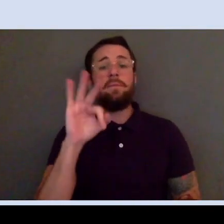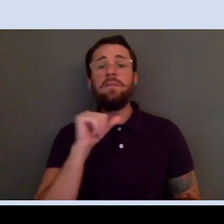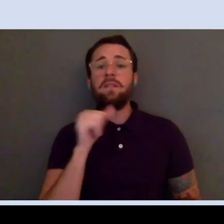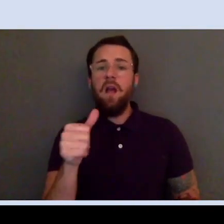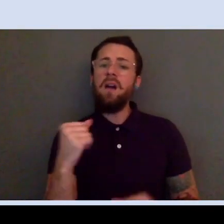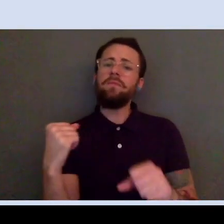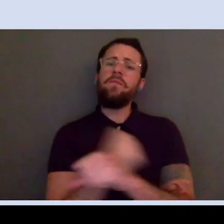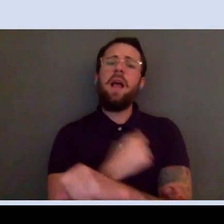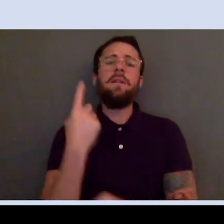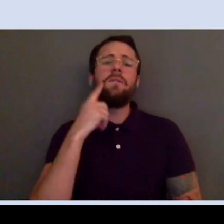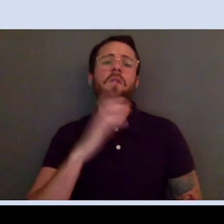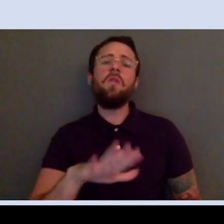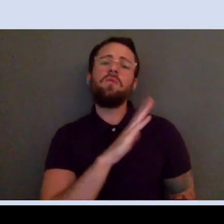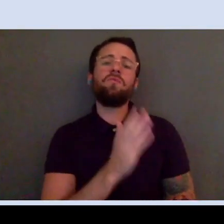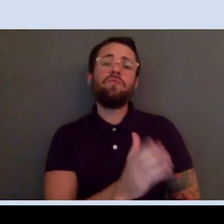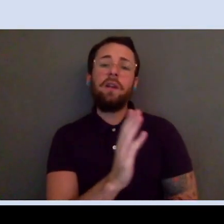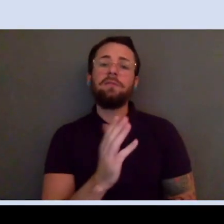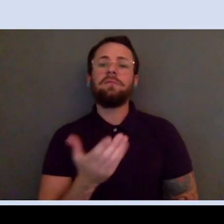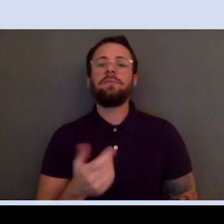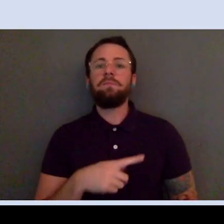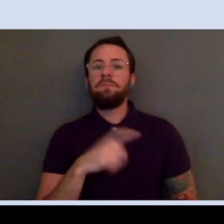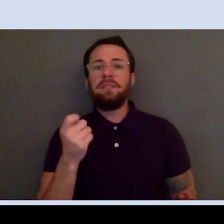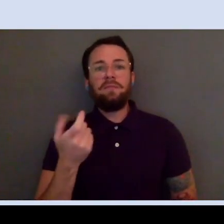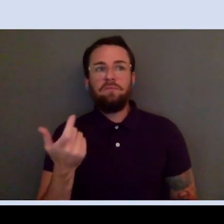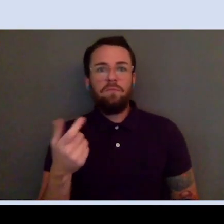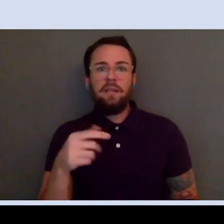Do you have other leagues for sports?